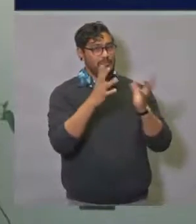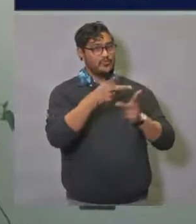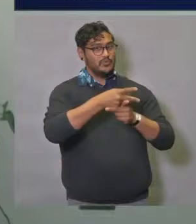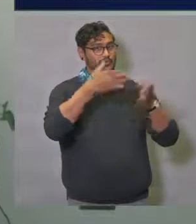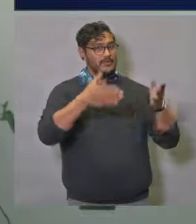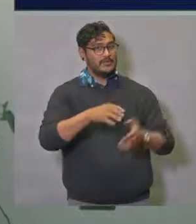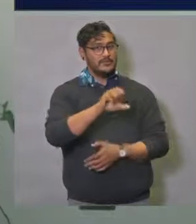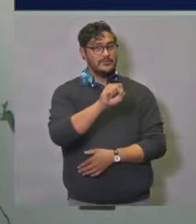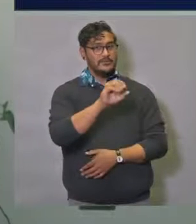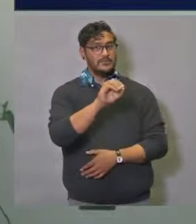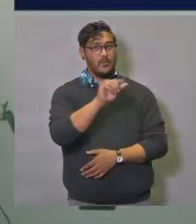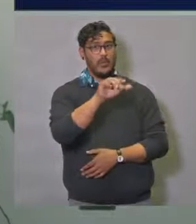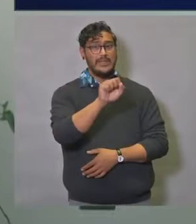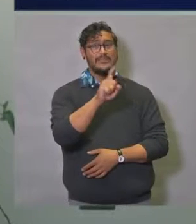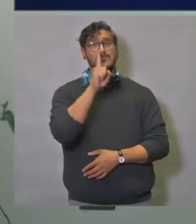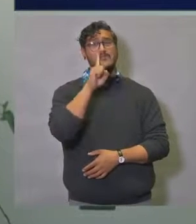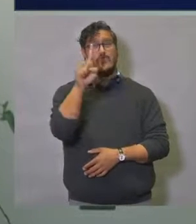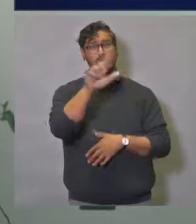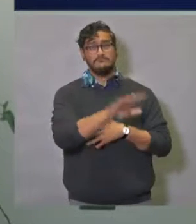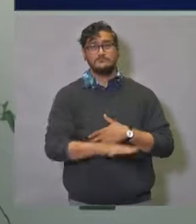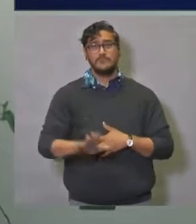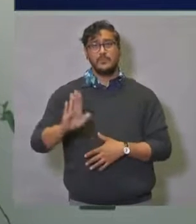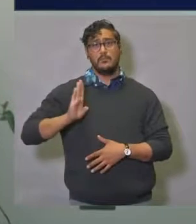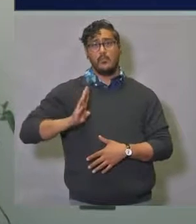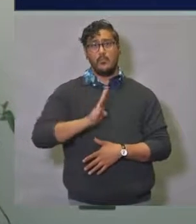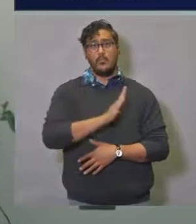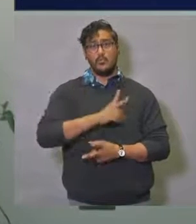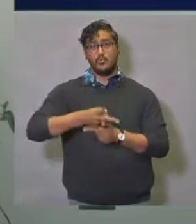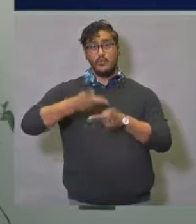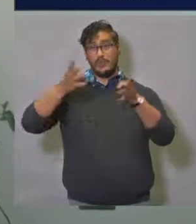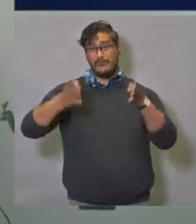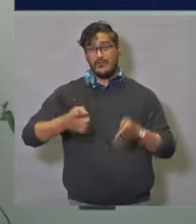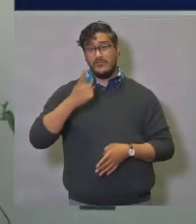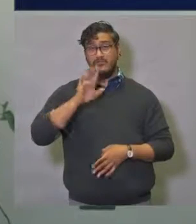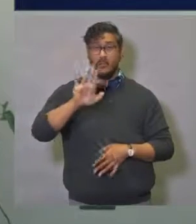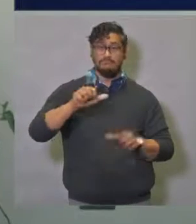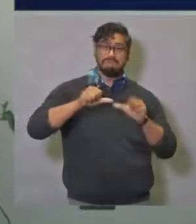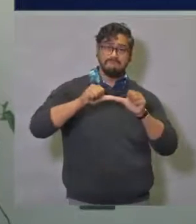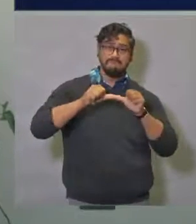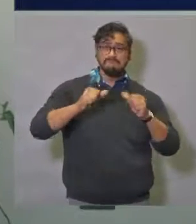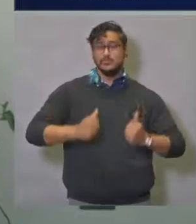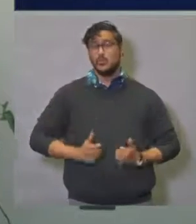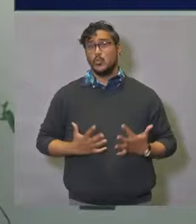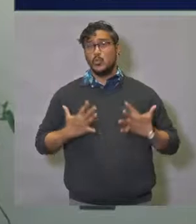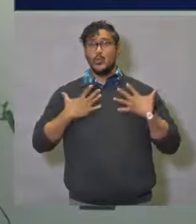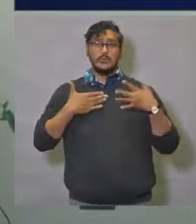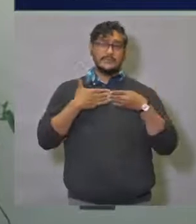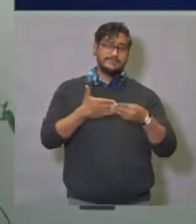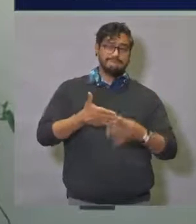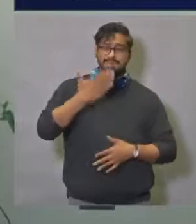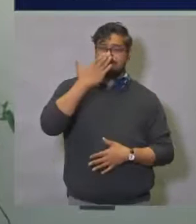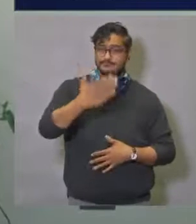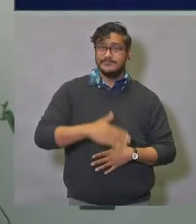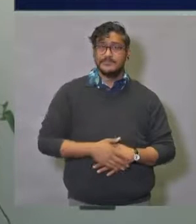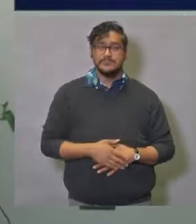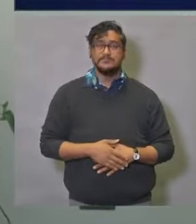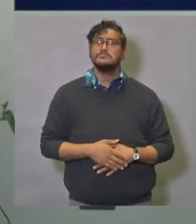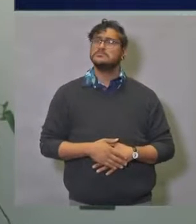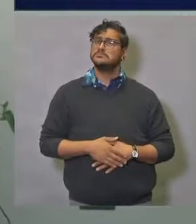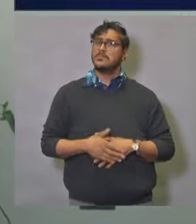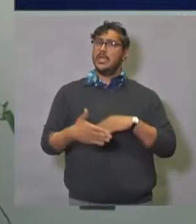BARBARA F -- DR.